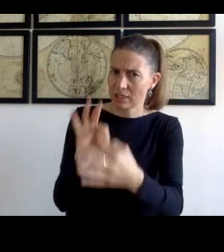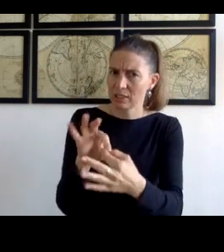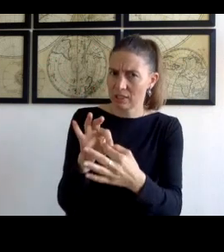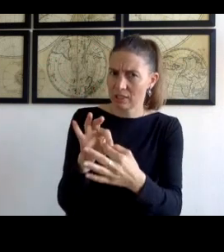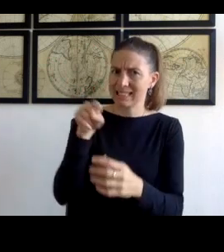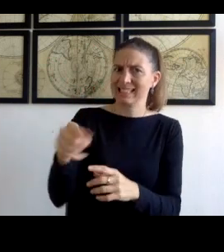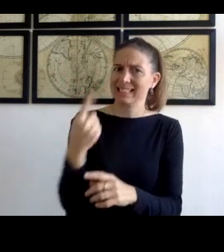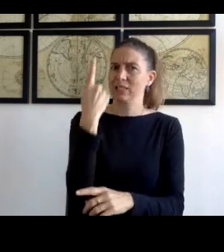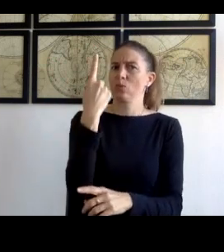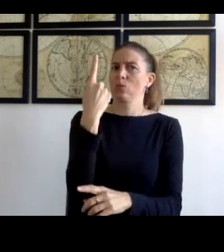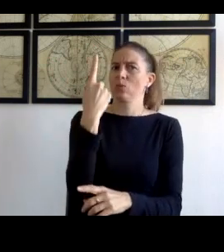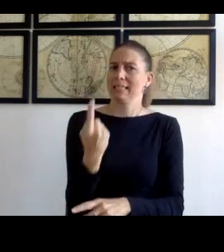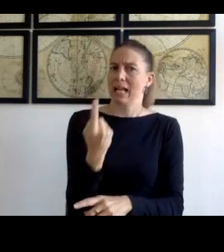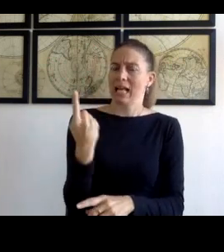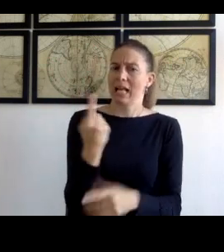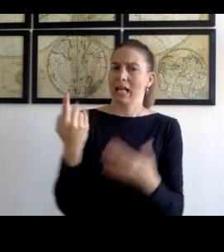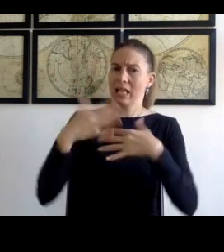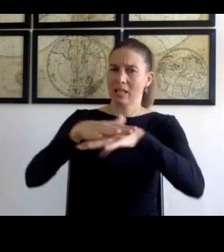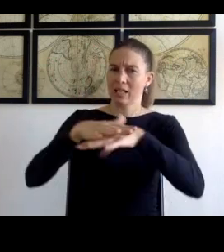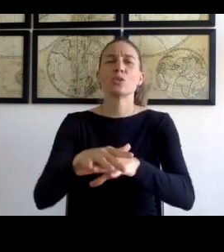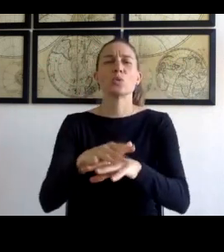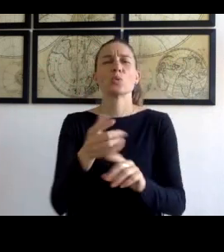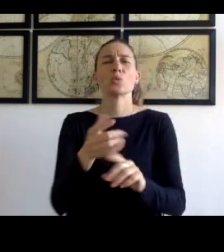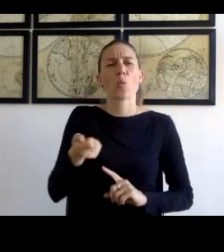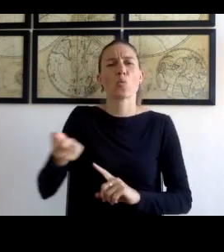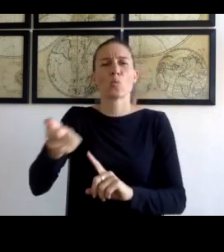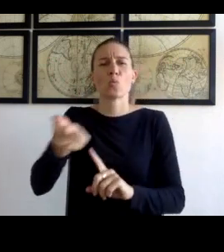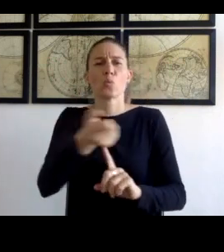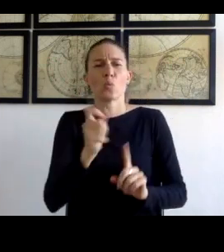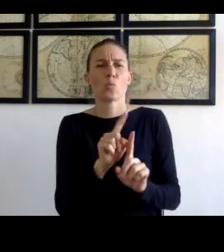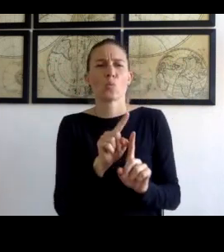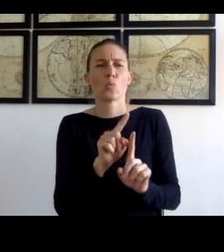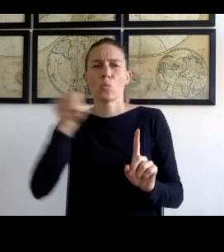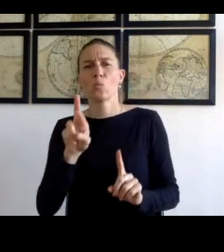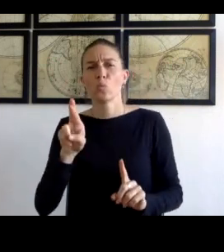So the removal of roaming costs is one example of the recent reforms.